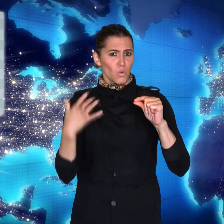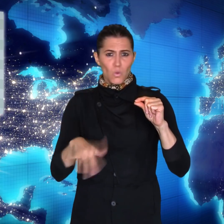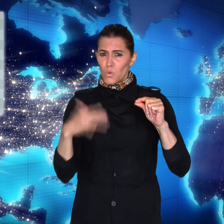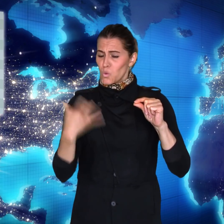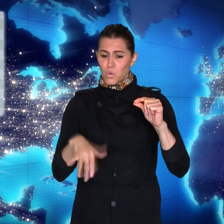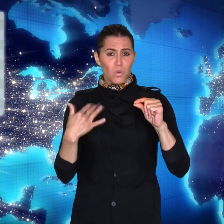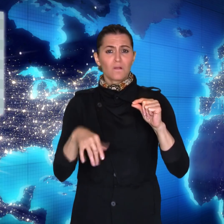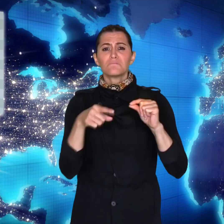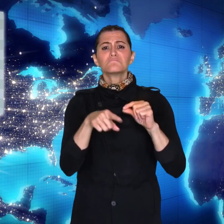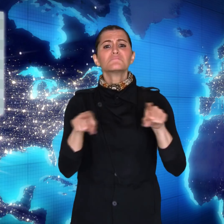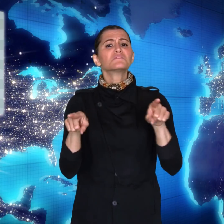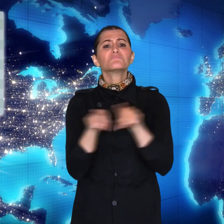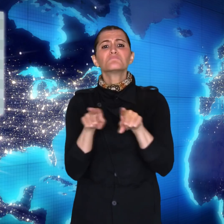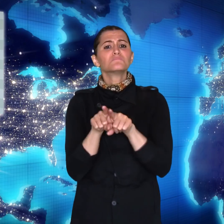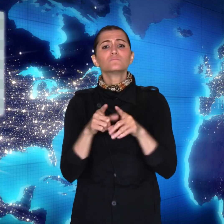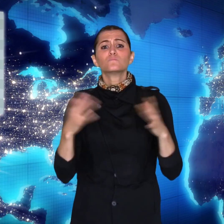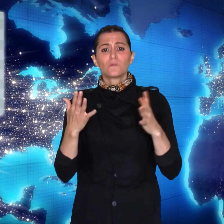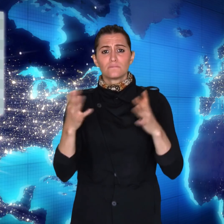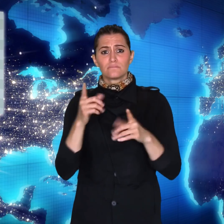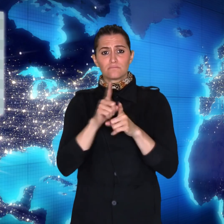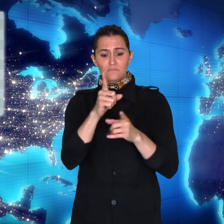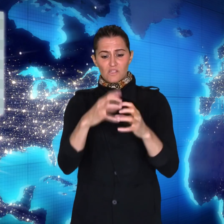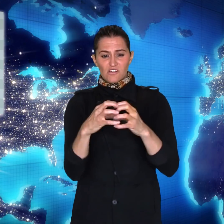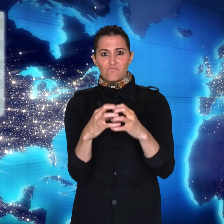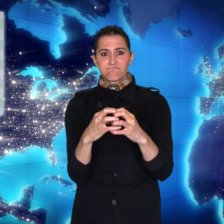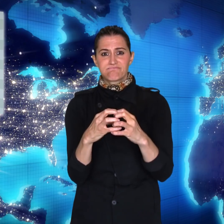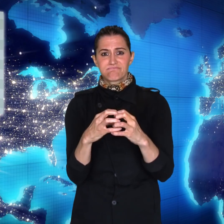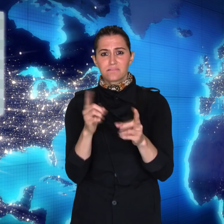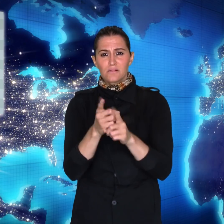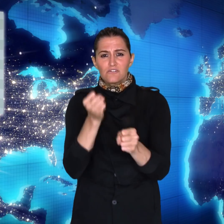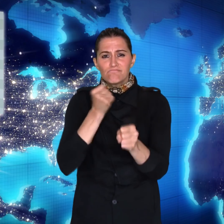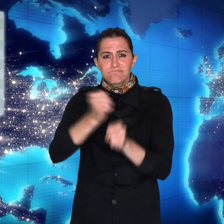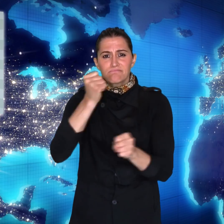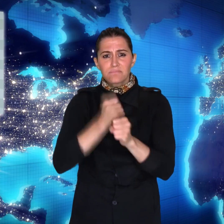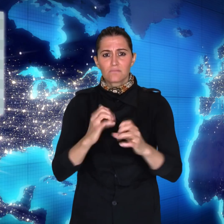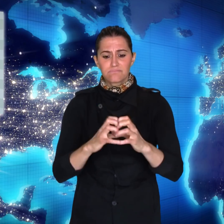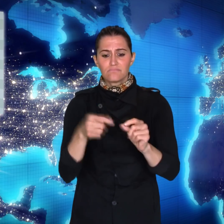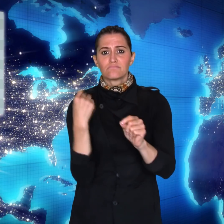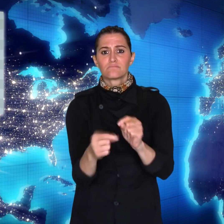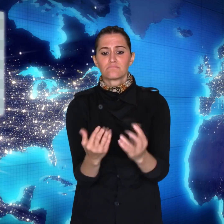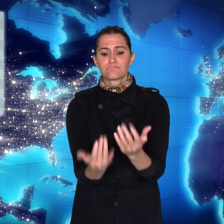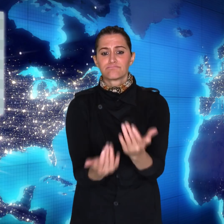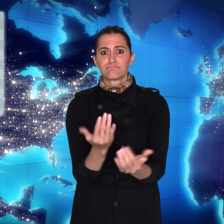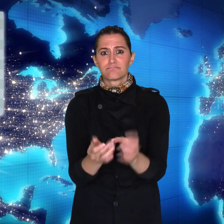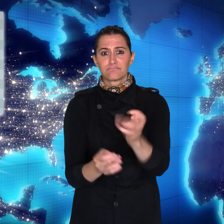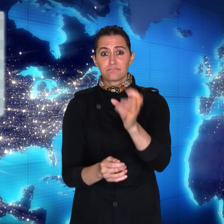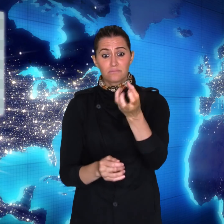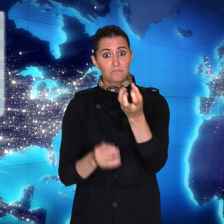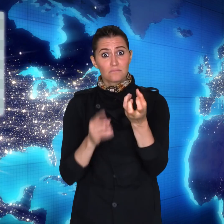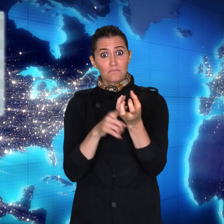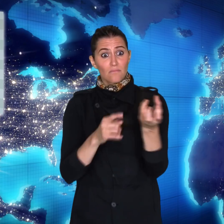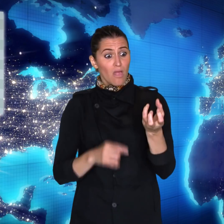Eating a Carolina Reaper pepper is